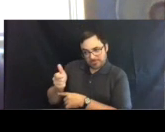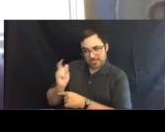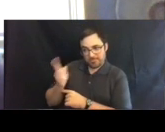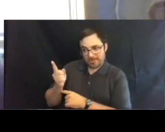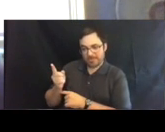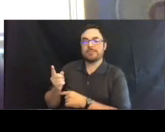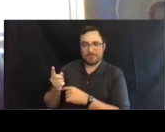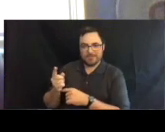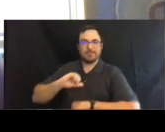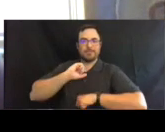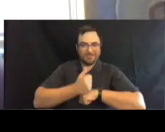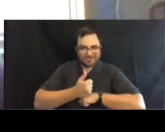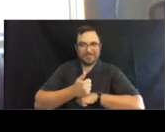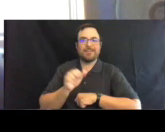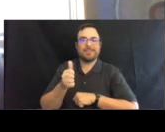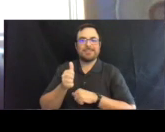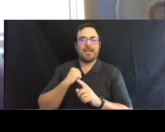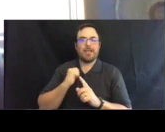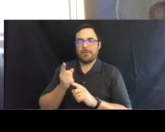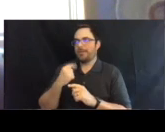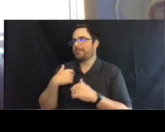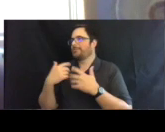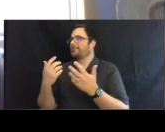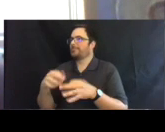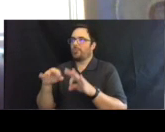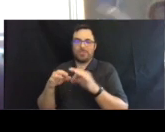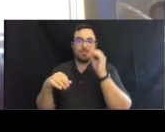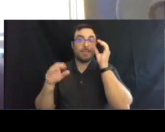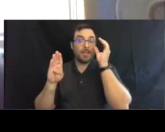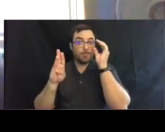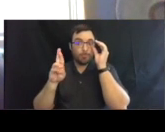minutes worth of toys. For example, Brady being a little boy,